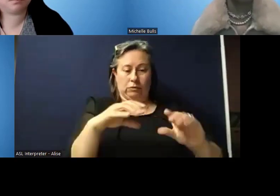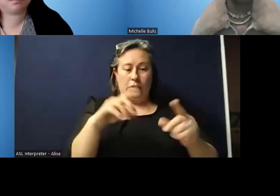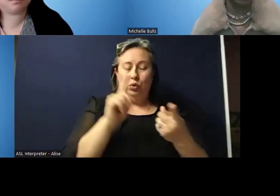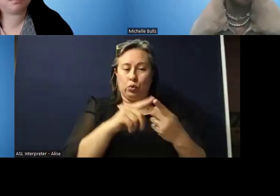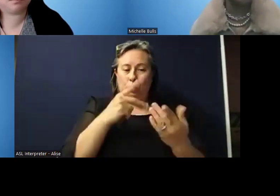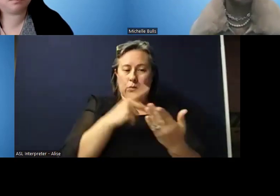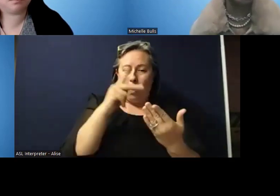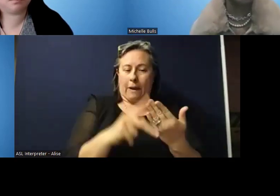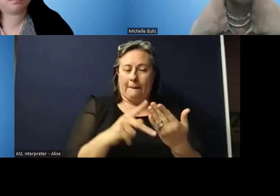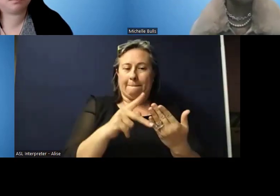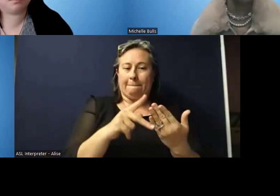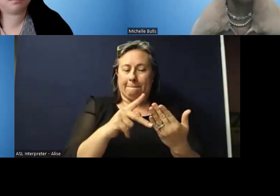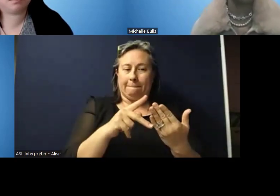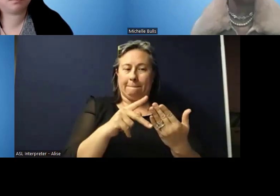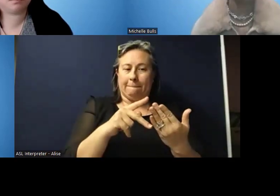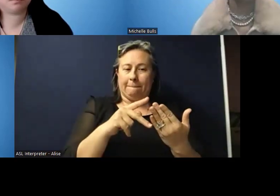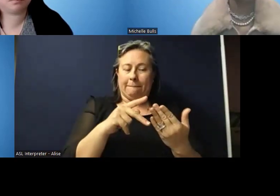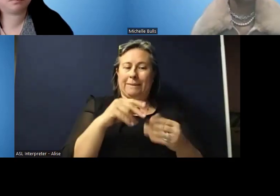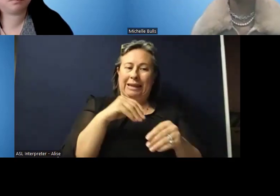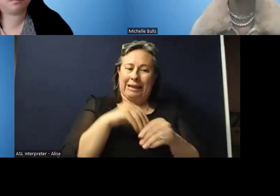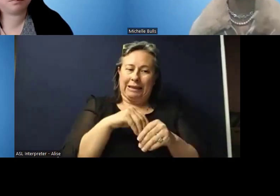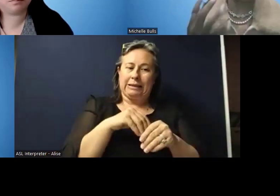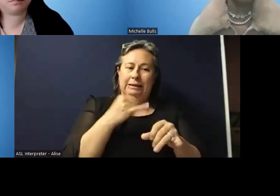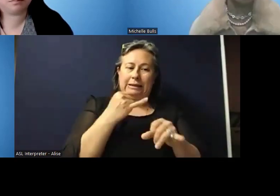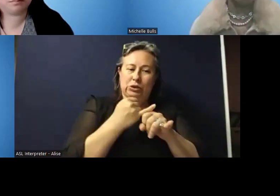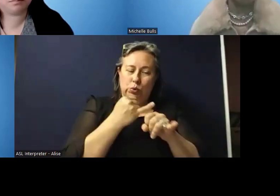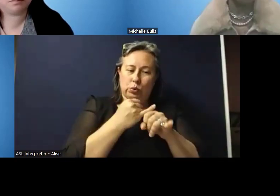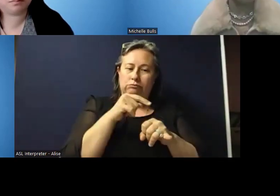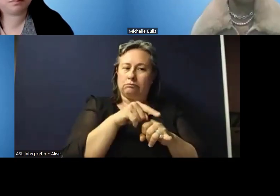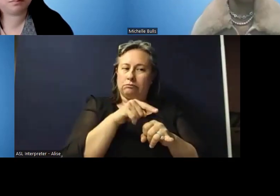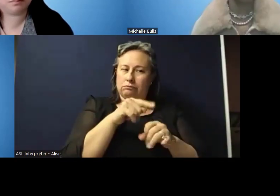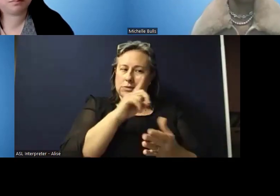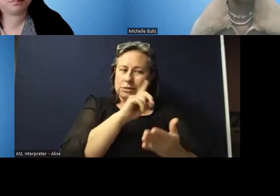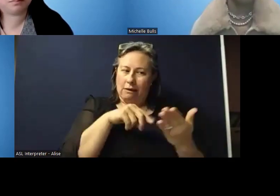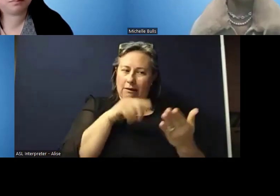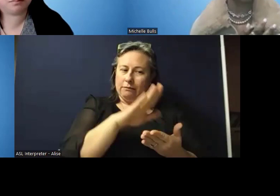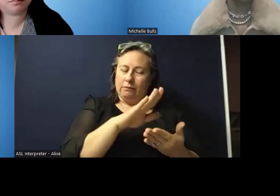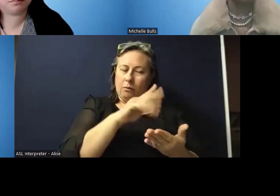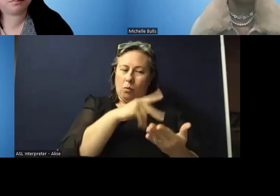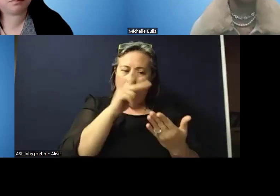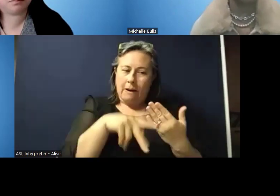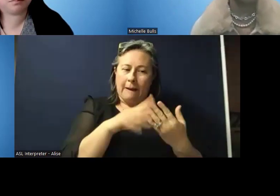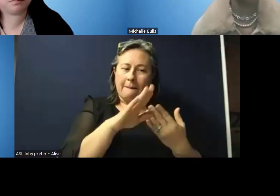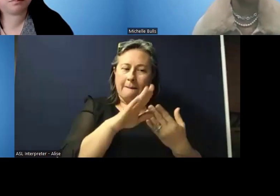in the institutes and centers to design their programs and their scientific outcomes,